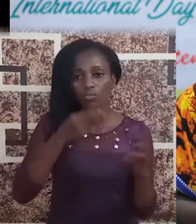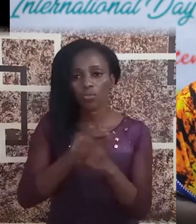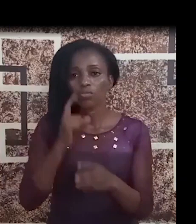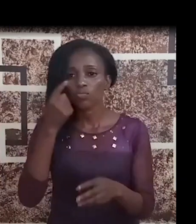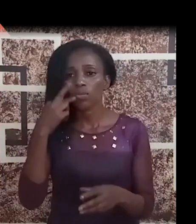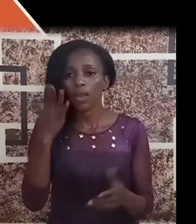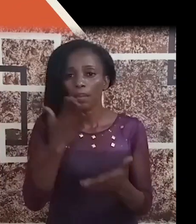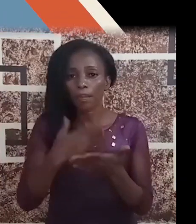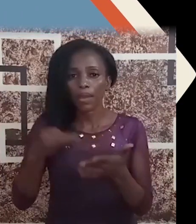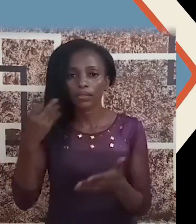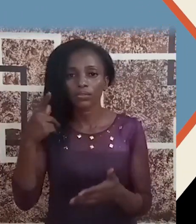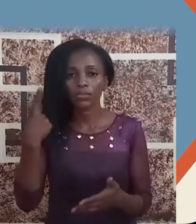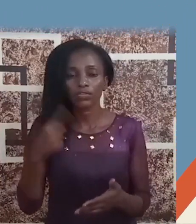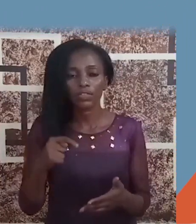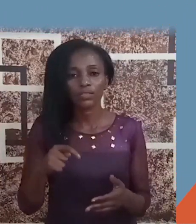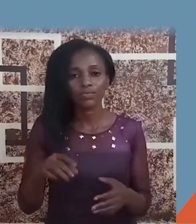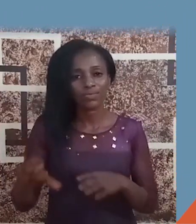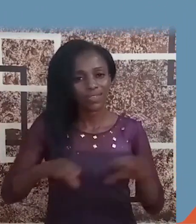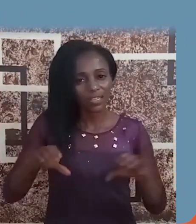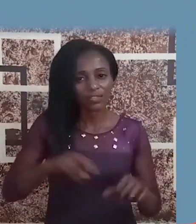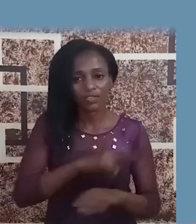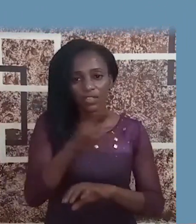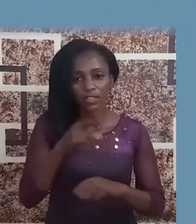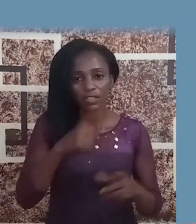community” (WFD).